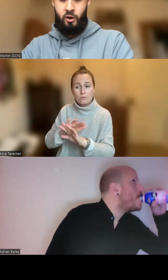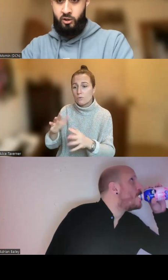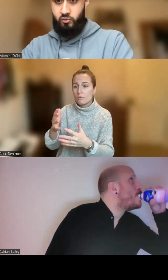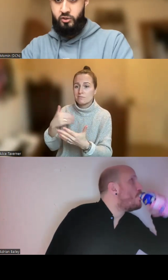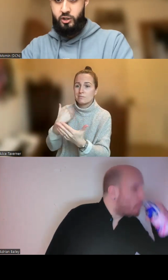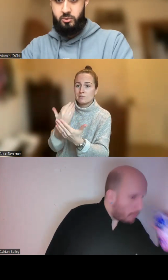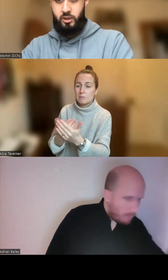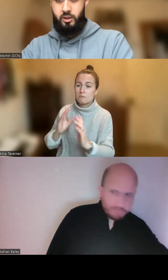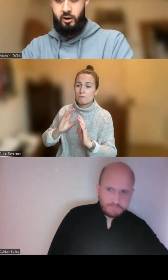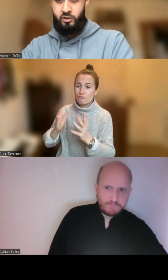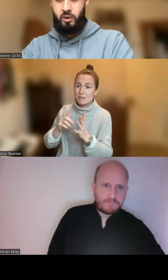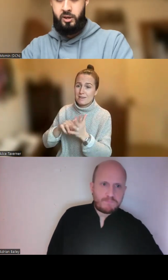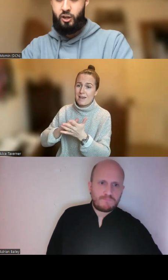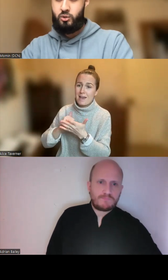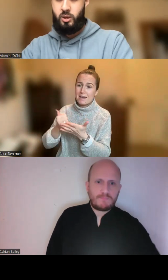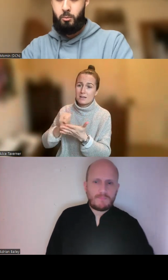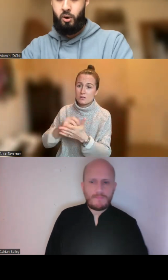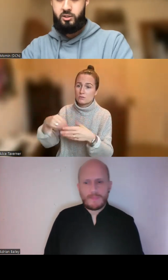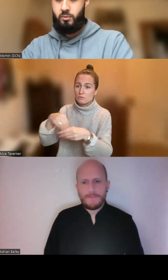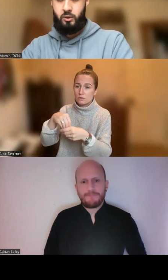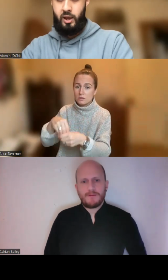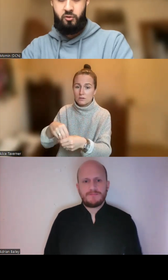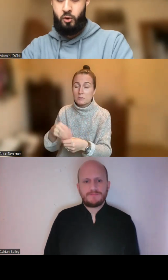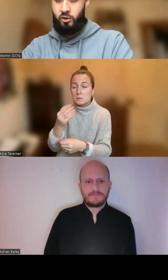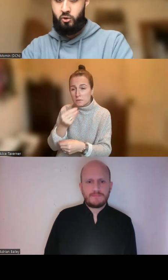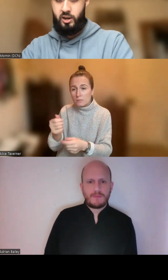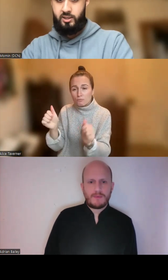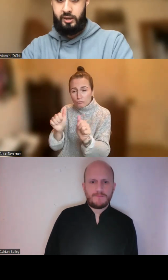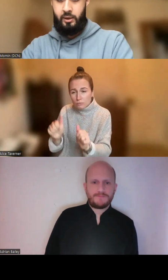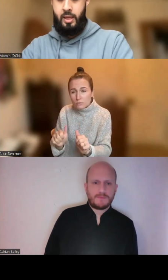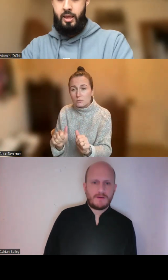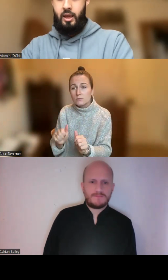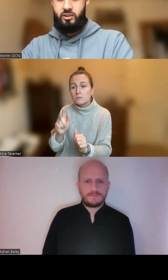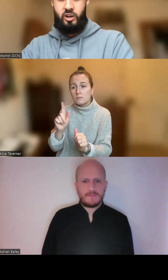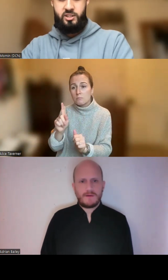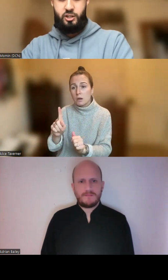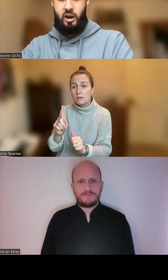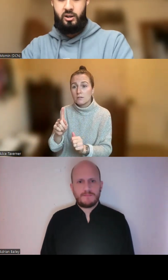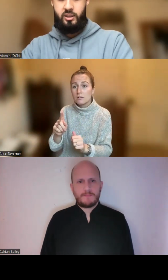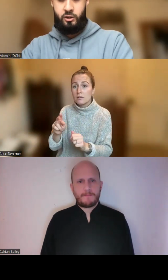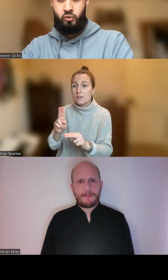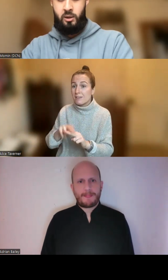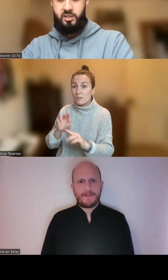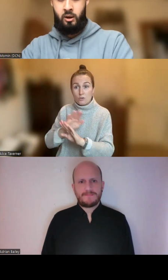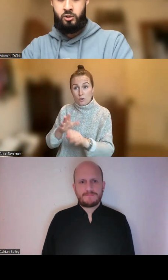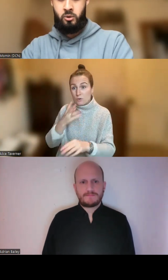there are restrictions with it. There are some limitations with it, but it's something where if you're not utilizing it as a registered charity, then you're really missing out.